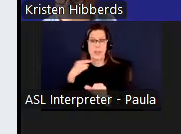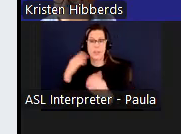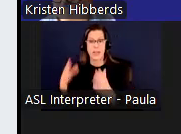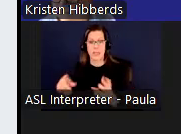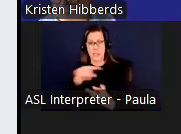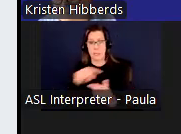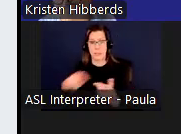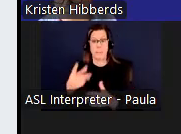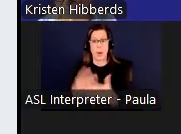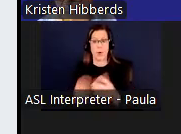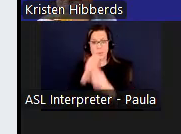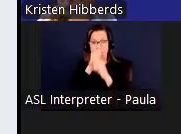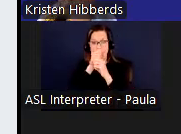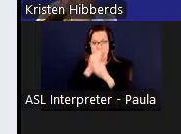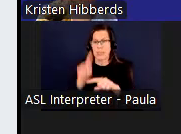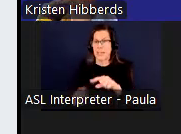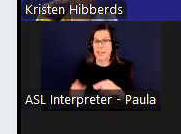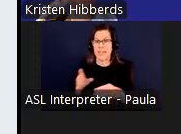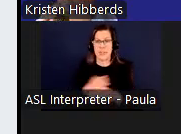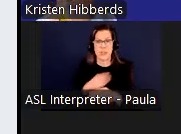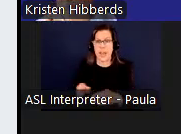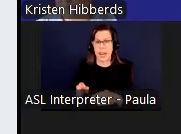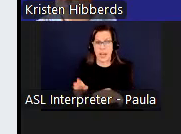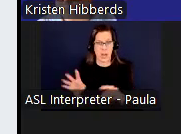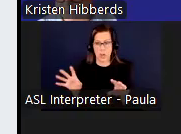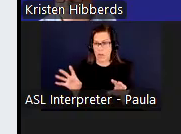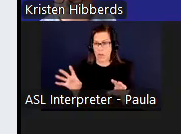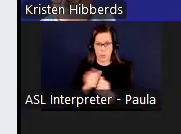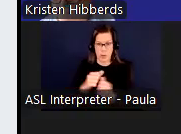So we can't share reporter information with the alleged victim without the reporter's consent.